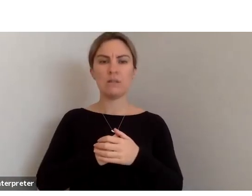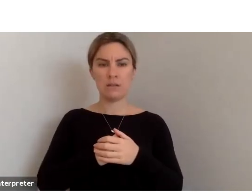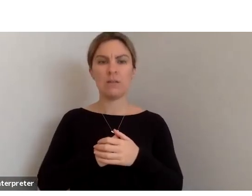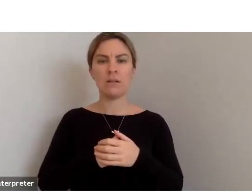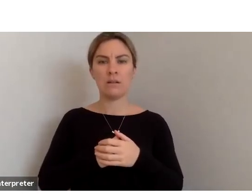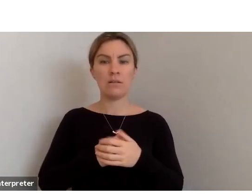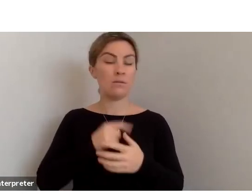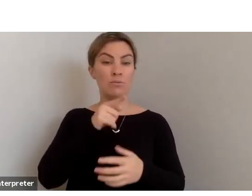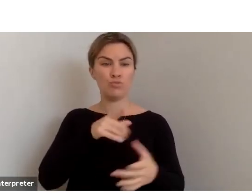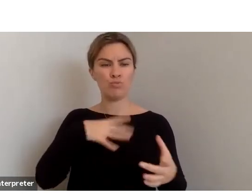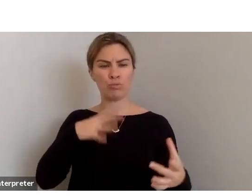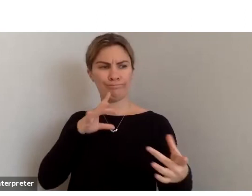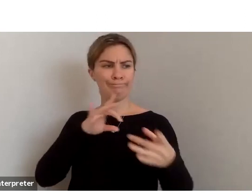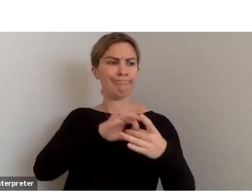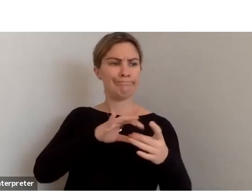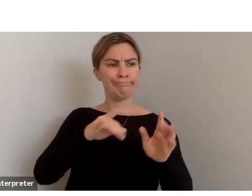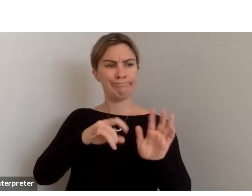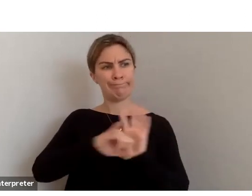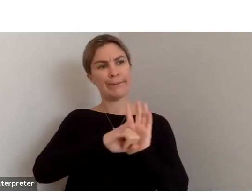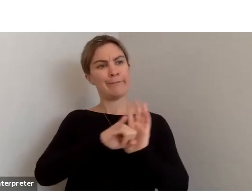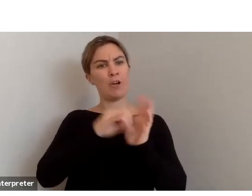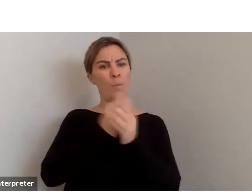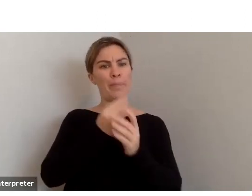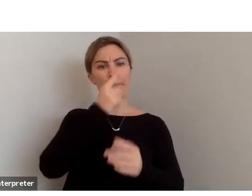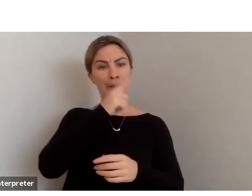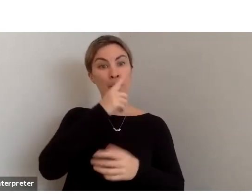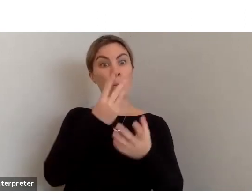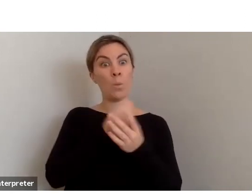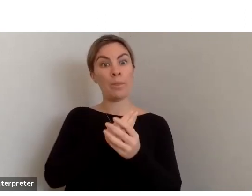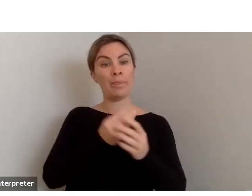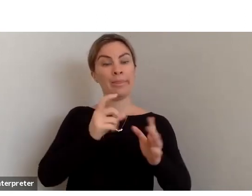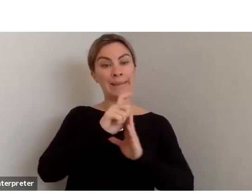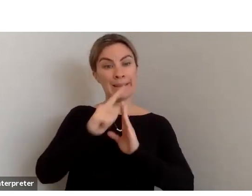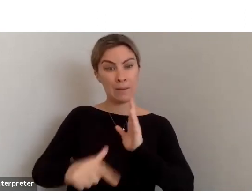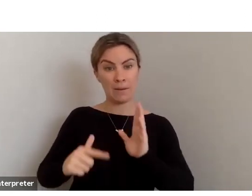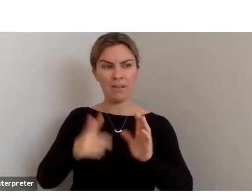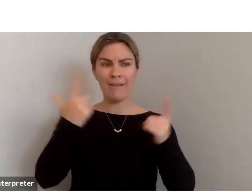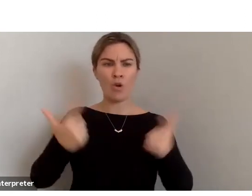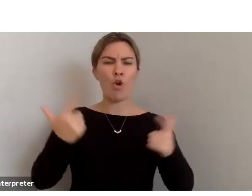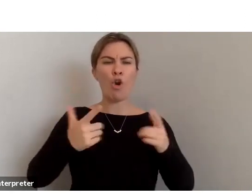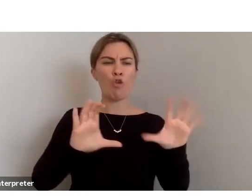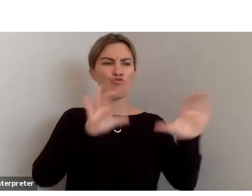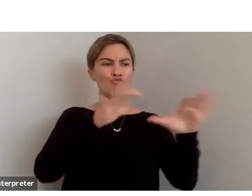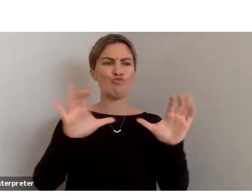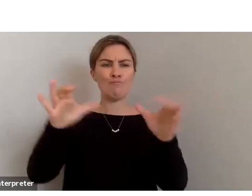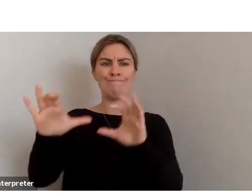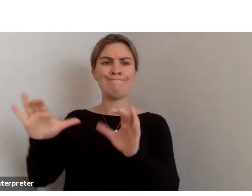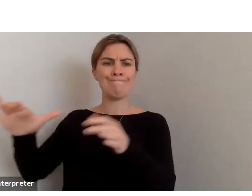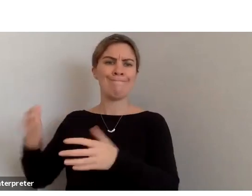identifies as itself, there are lots of groups and people tend to do their own thing, which is something you can do on social